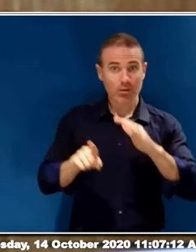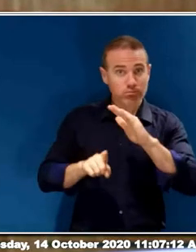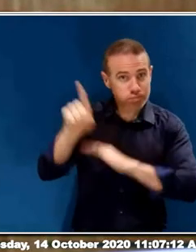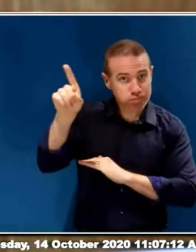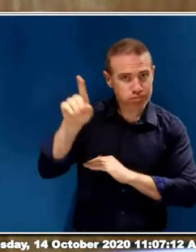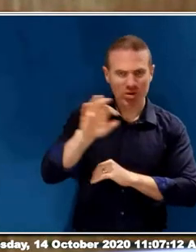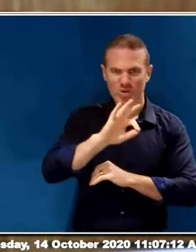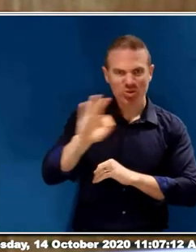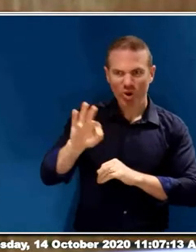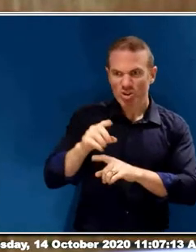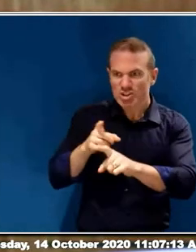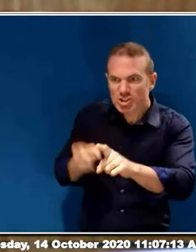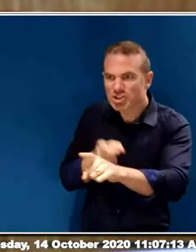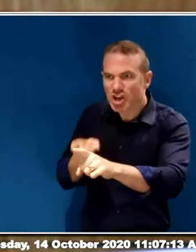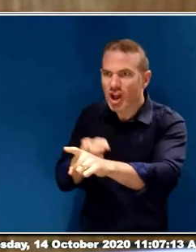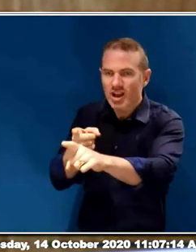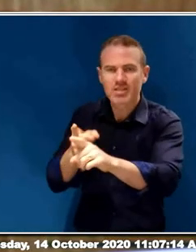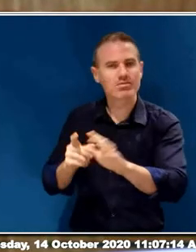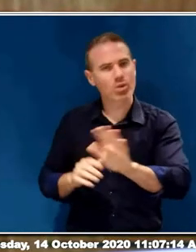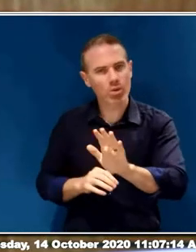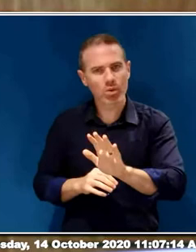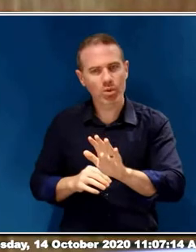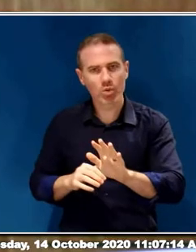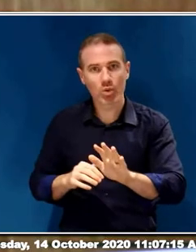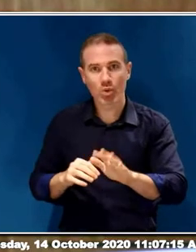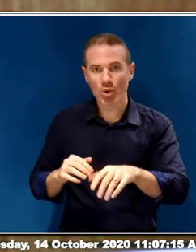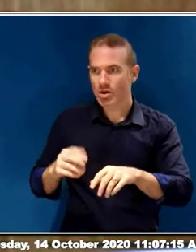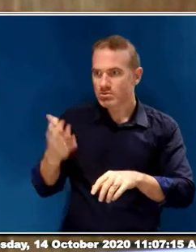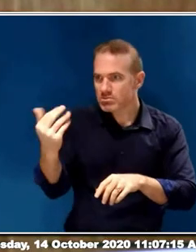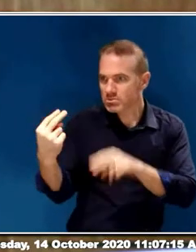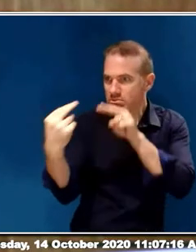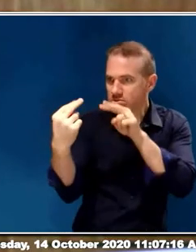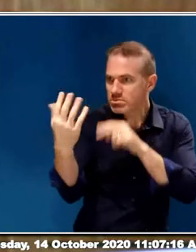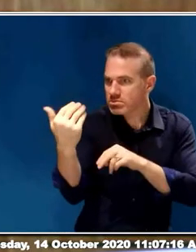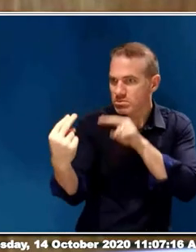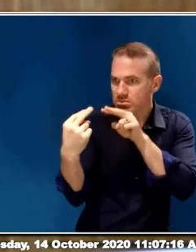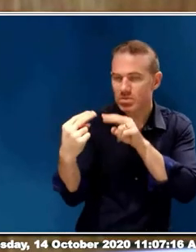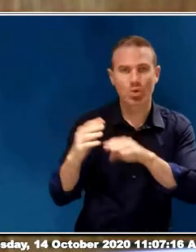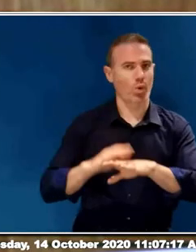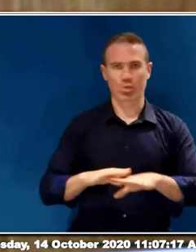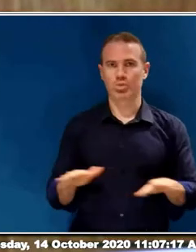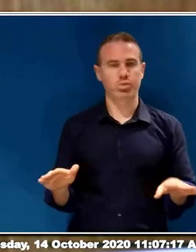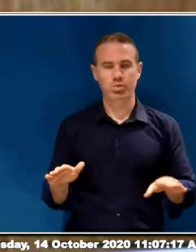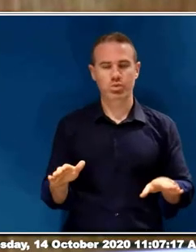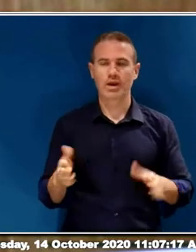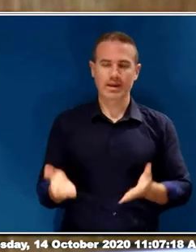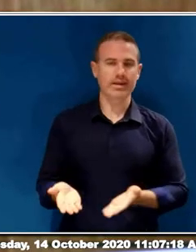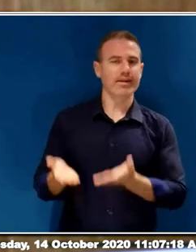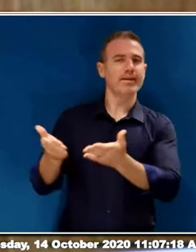Let Kobe, in the space, have the ability to calm and to regulate,